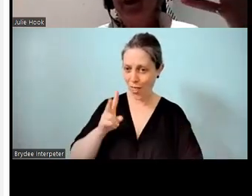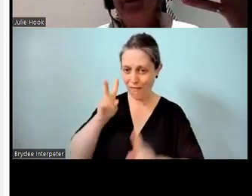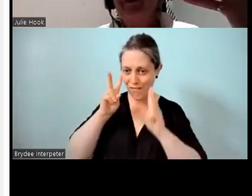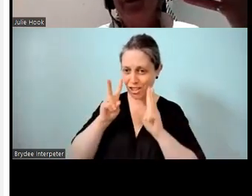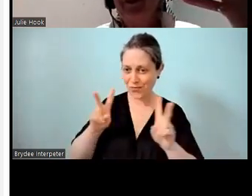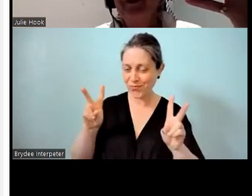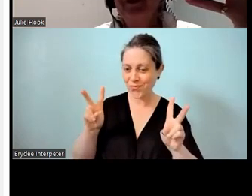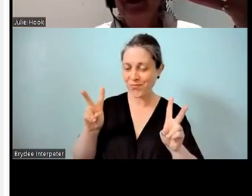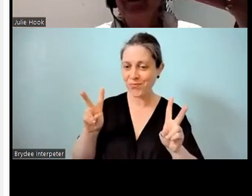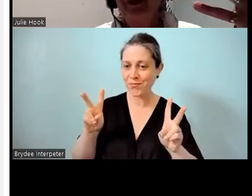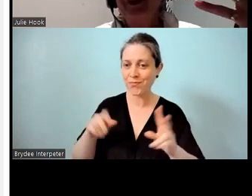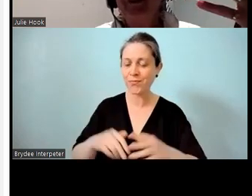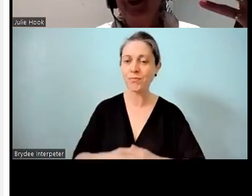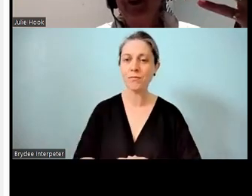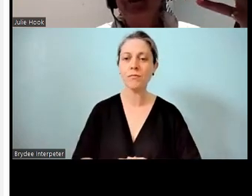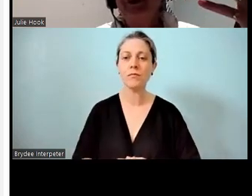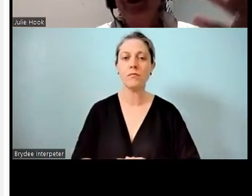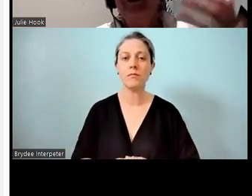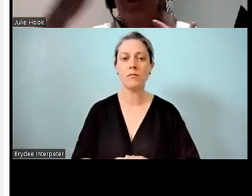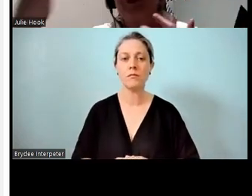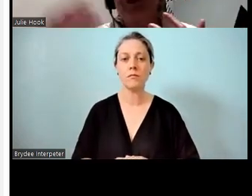the expression of those principles